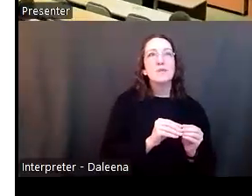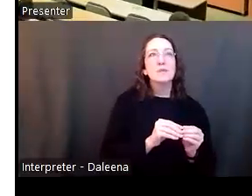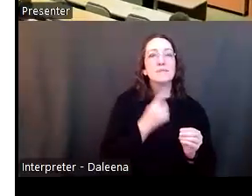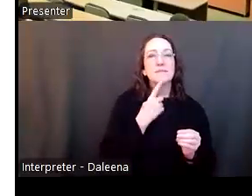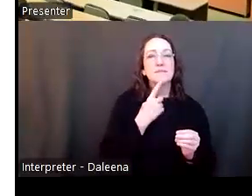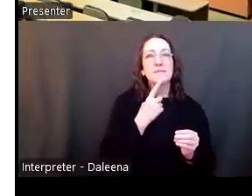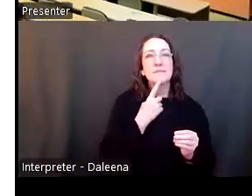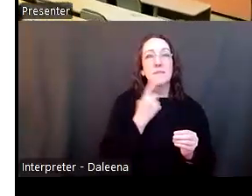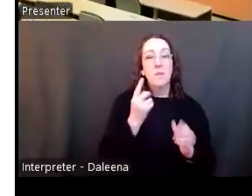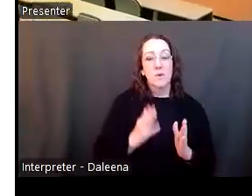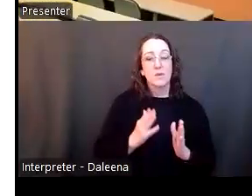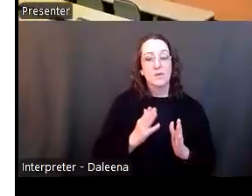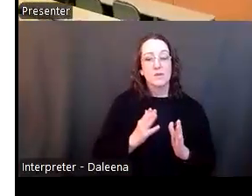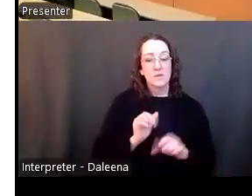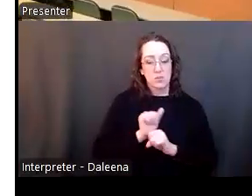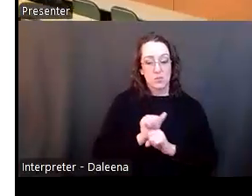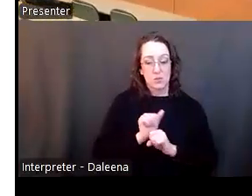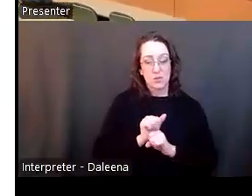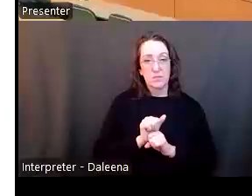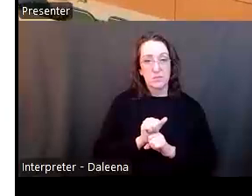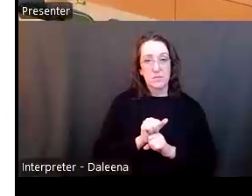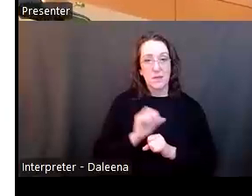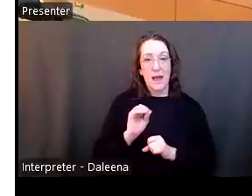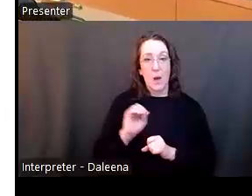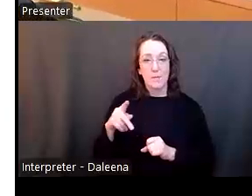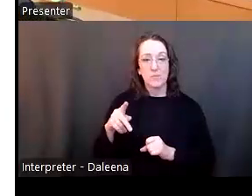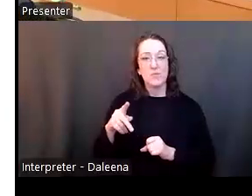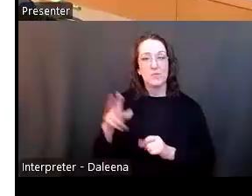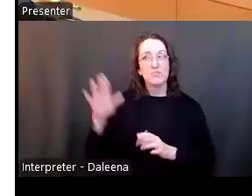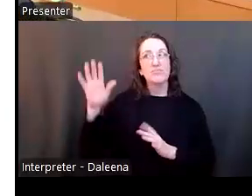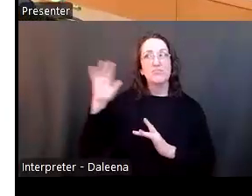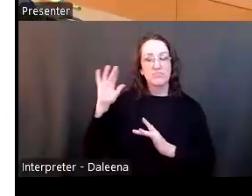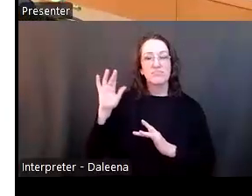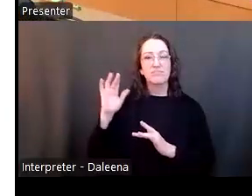someone that's worked in the outpatient setting way back at strong ties and then